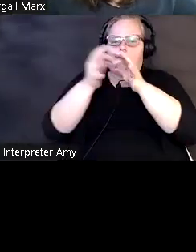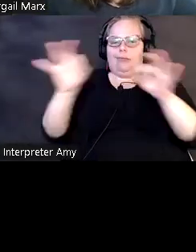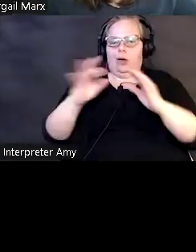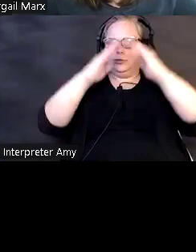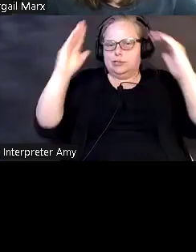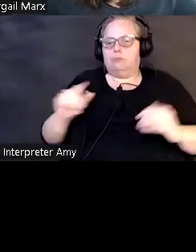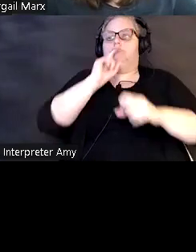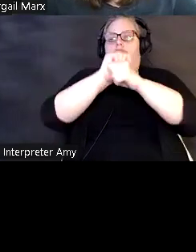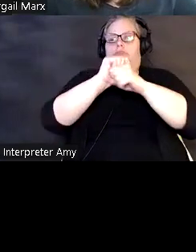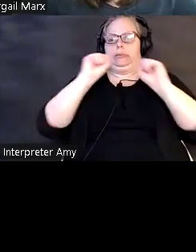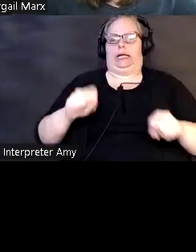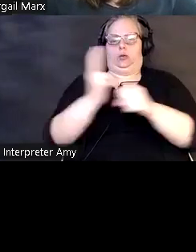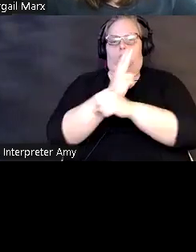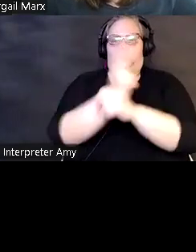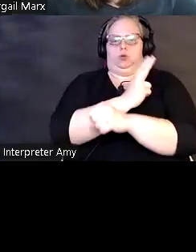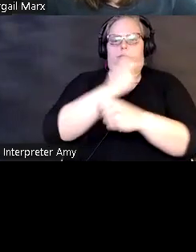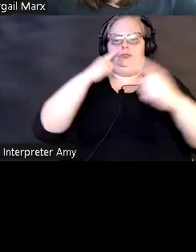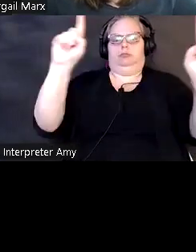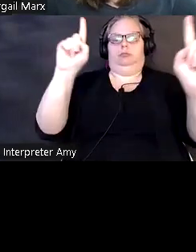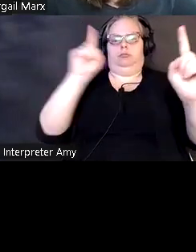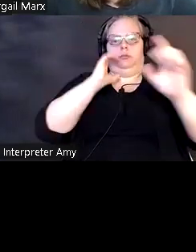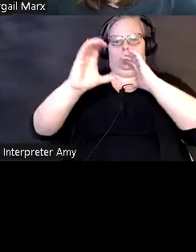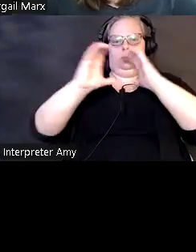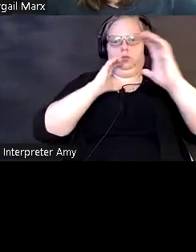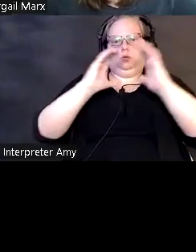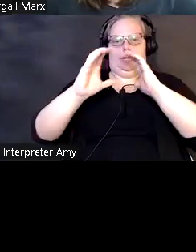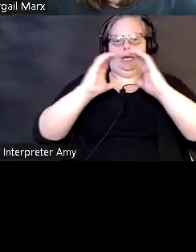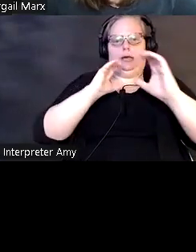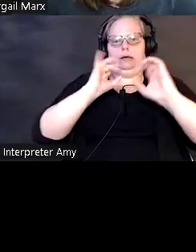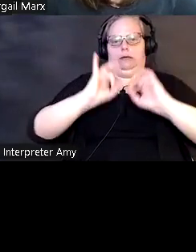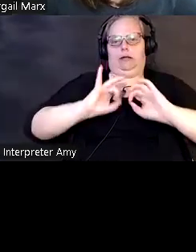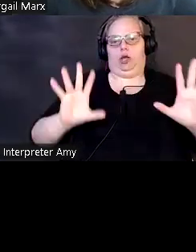and allows them to communicate what they want to communicate when they want to communicate it.